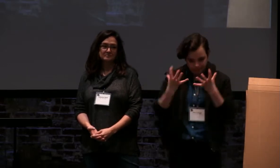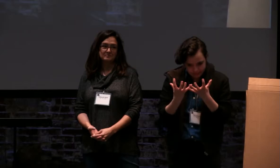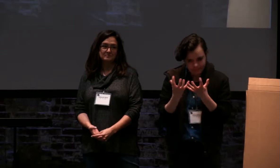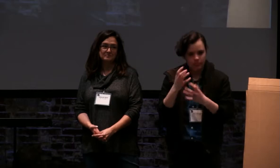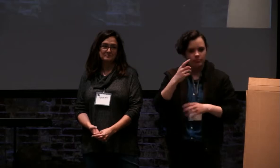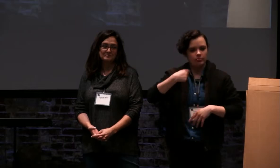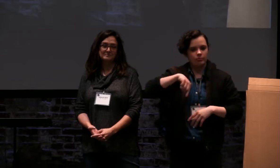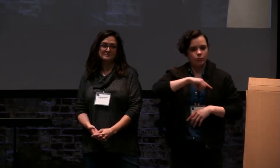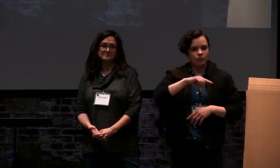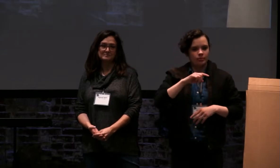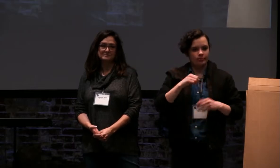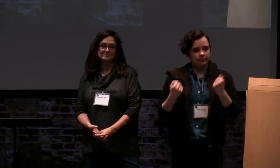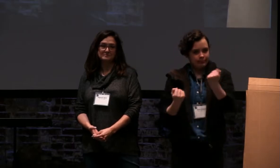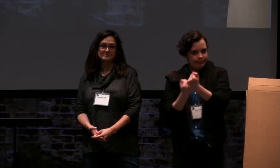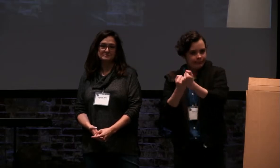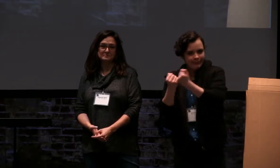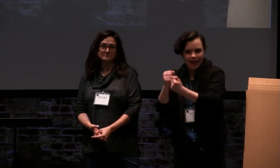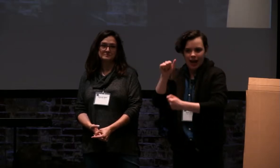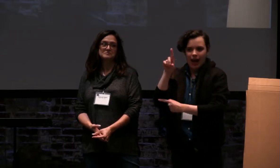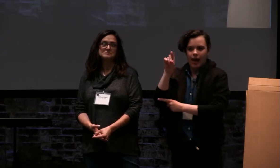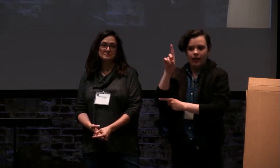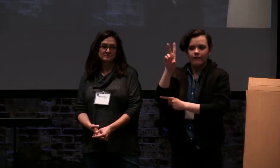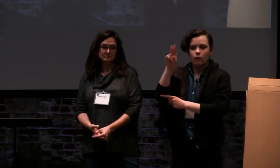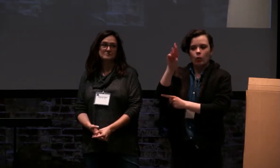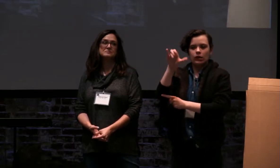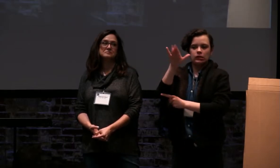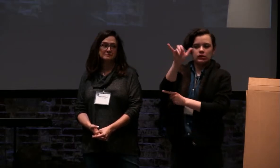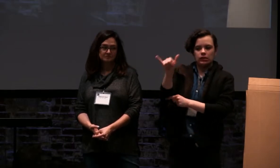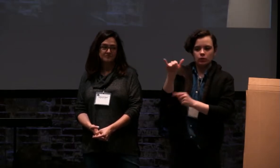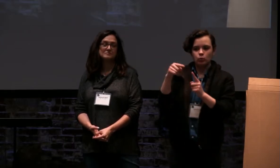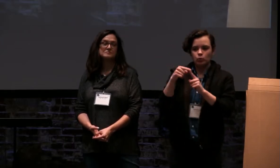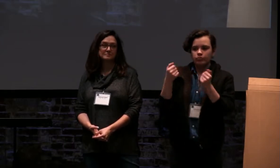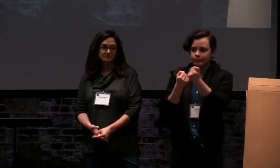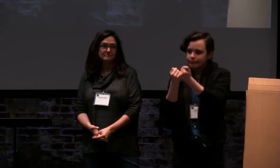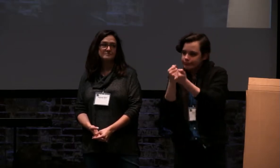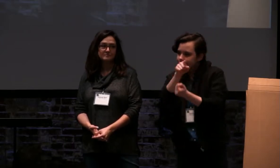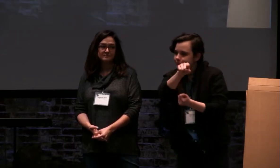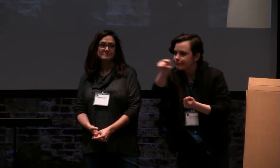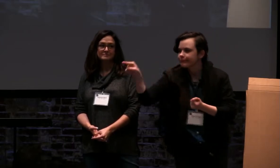deaf artists, deaf administrators, deaf producers. We need to create a pipeline to disseminate that information